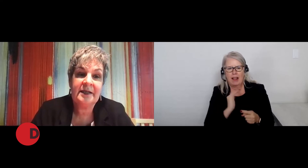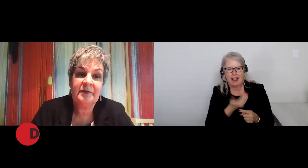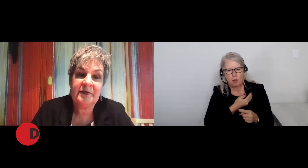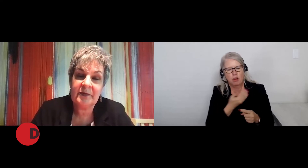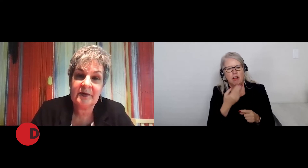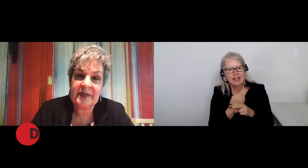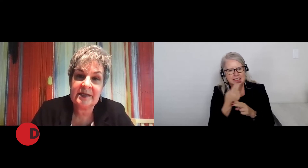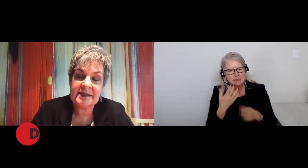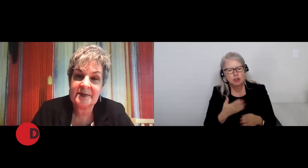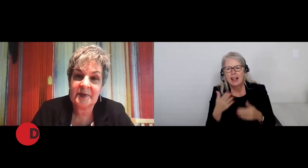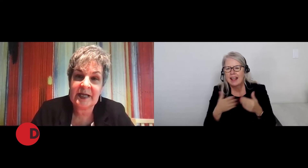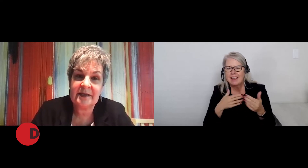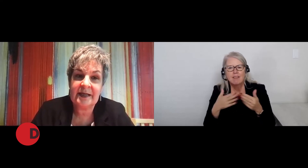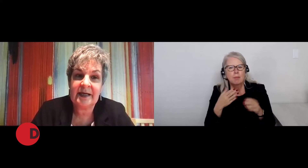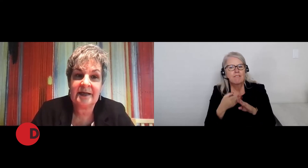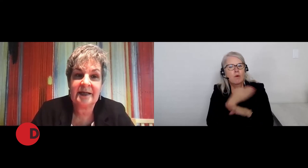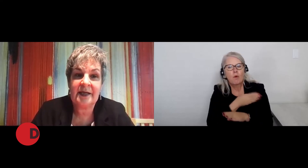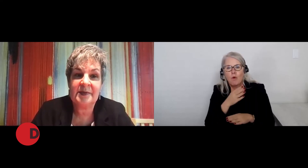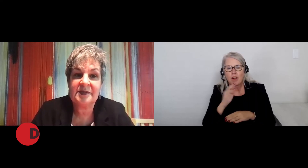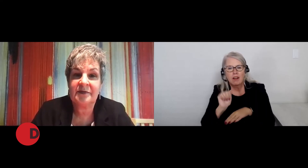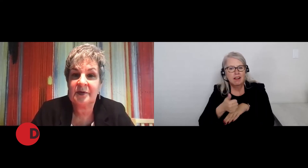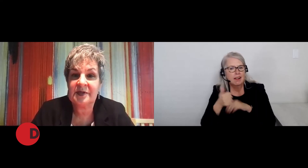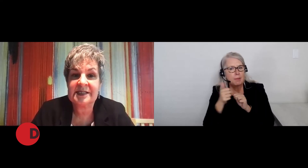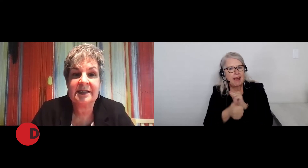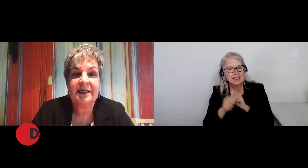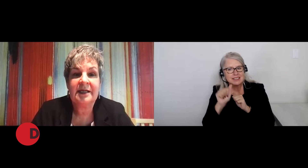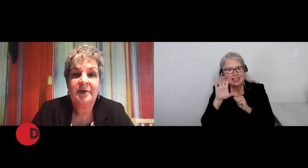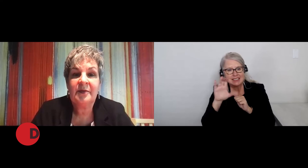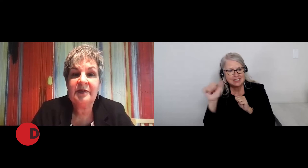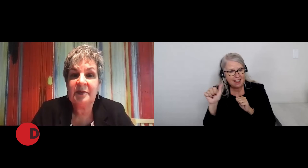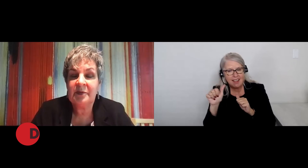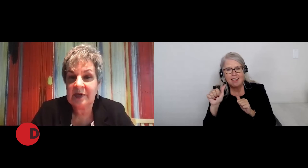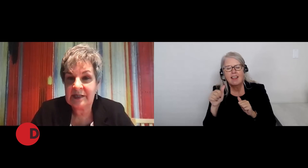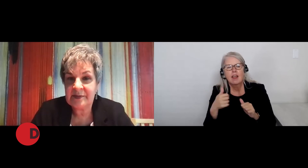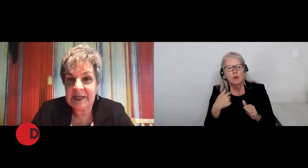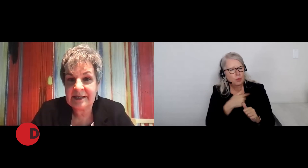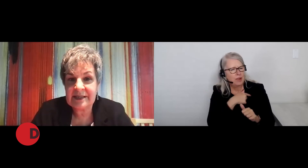to our customers even before ACA.